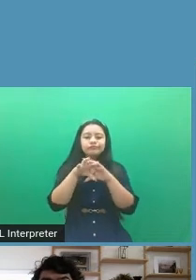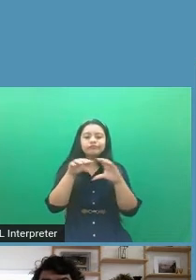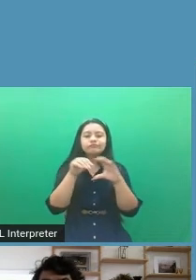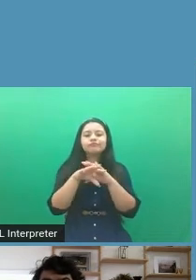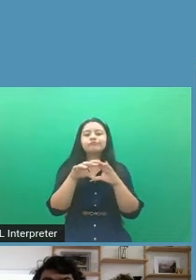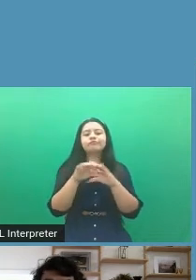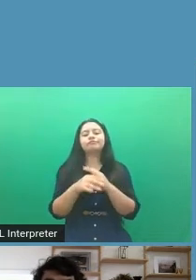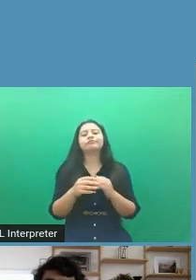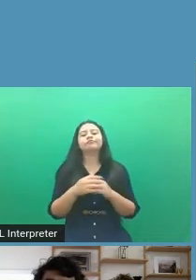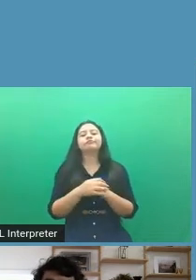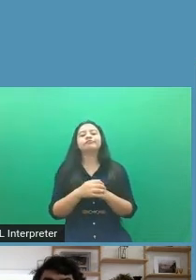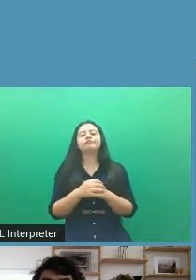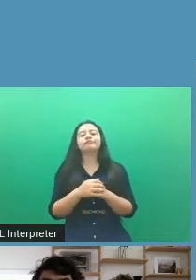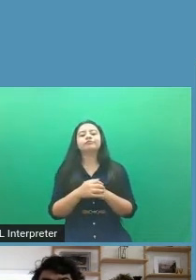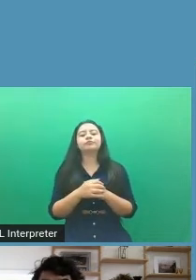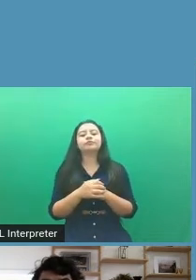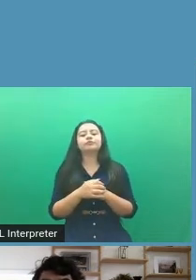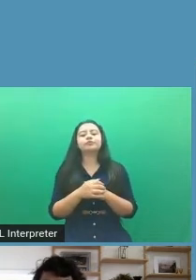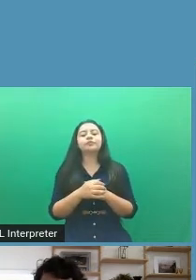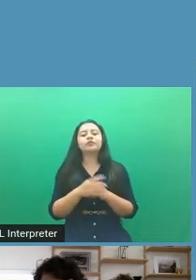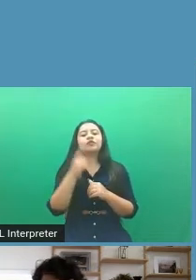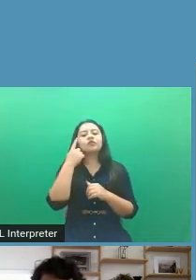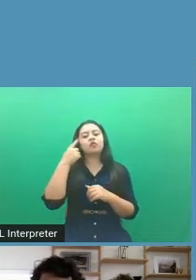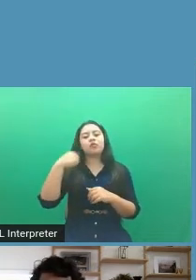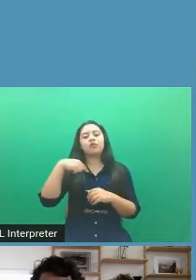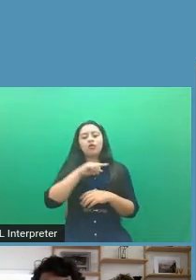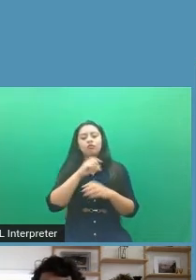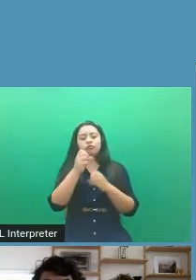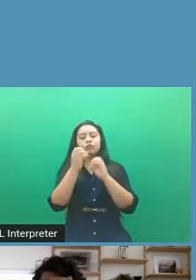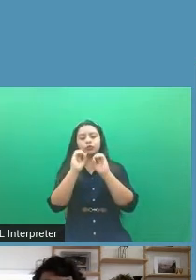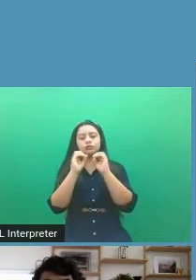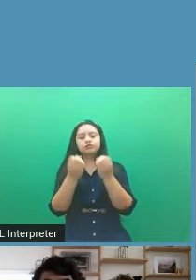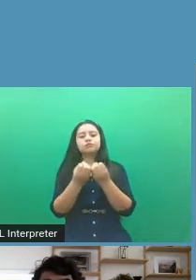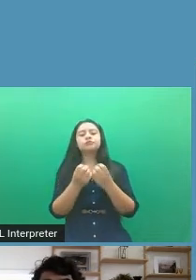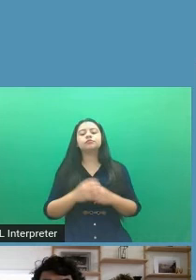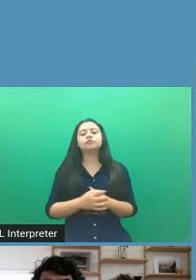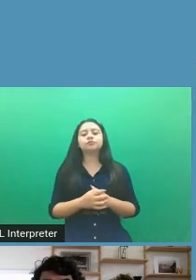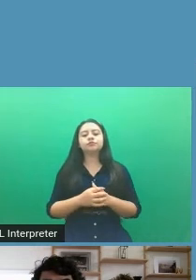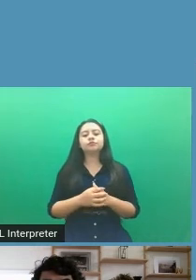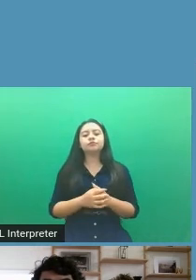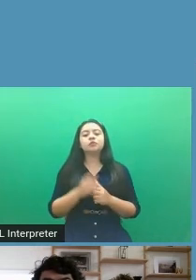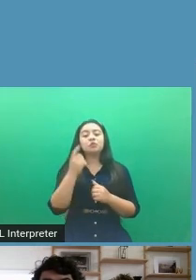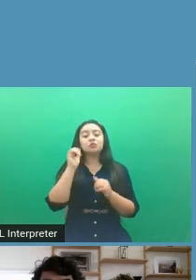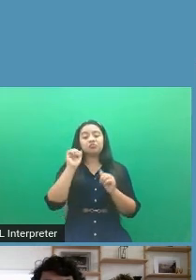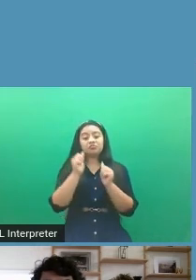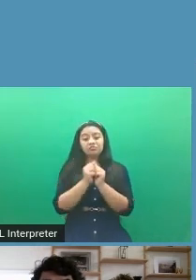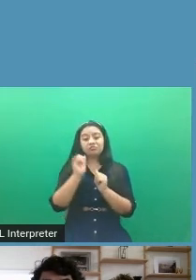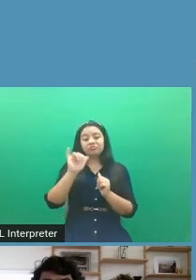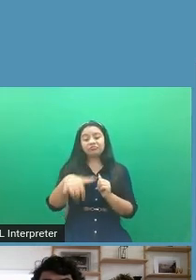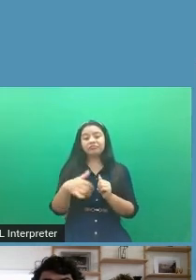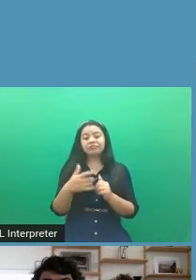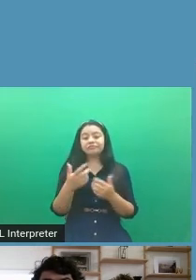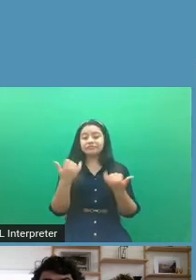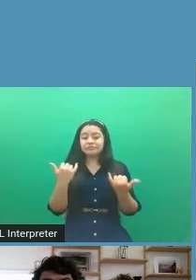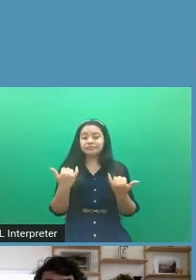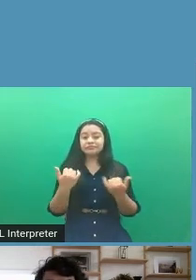measures that we all have for our organizations. And with that we can jump into the discussion.